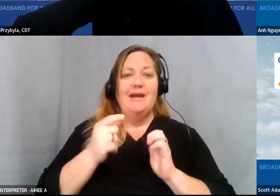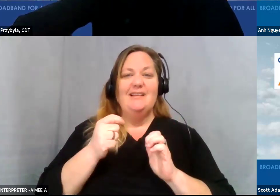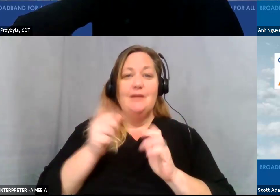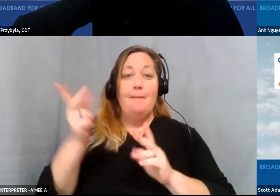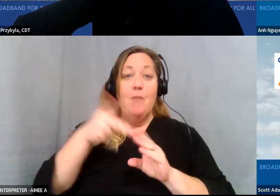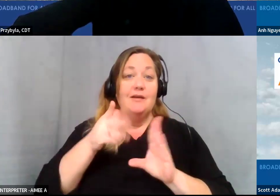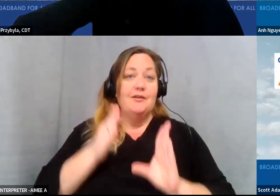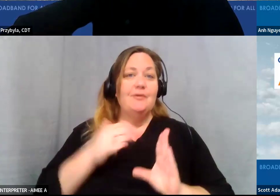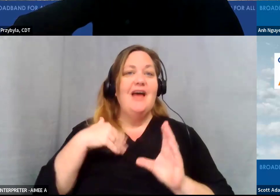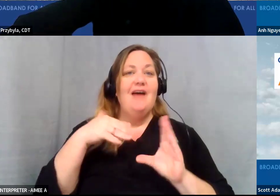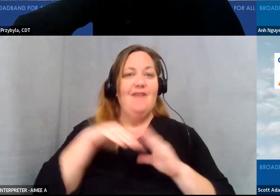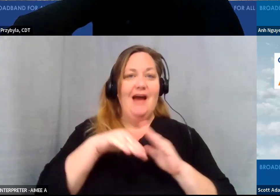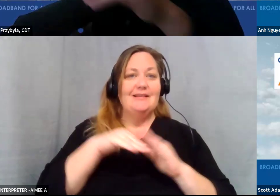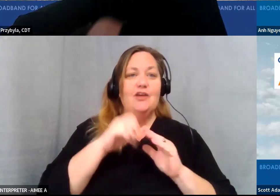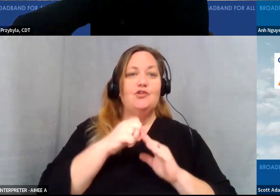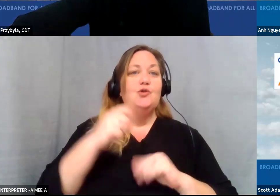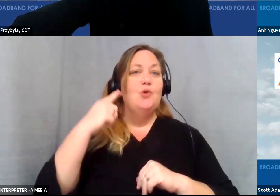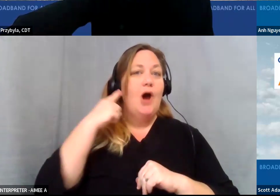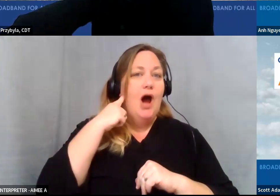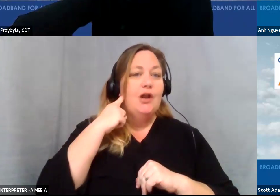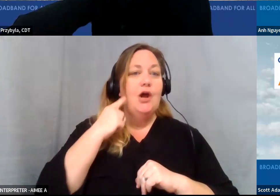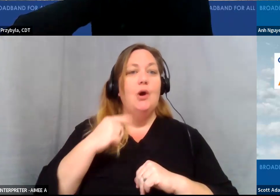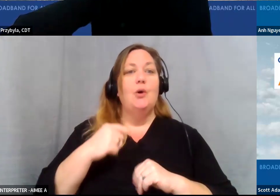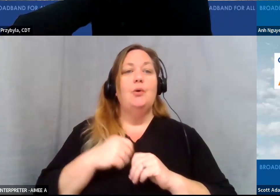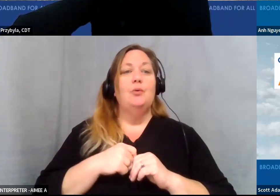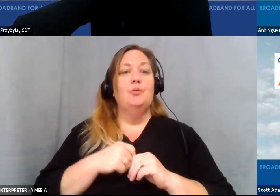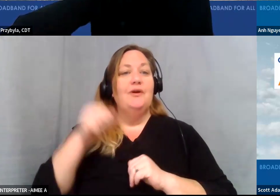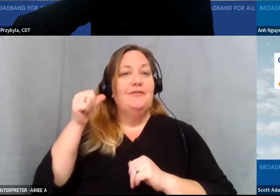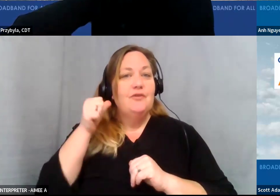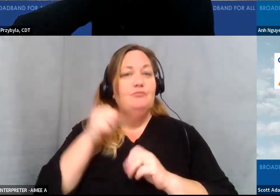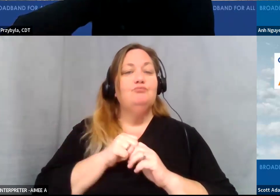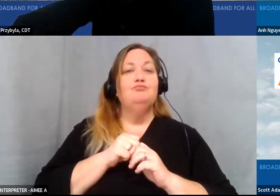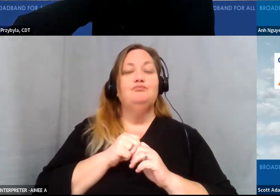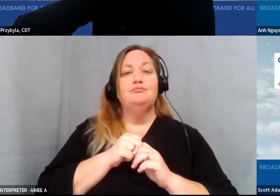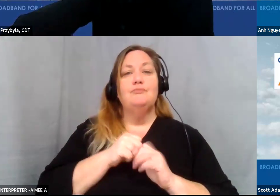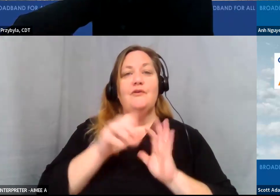and audio mute, unmute. So if you are interested in raising your hand and sharing a comment,